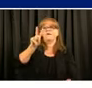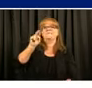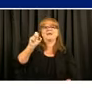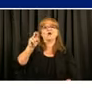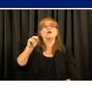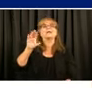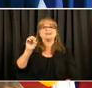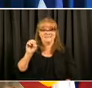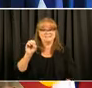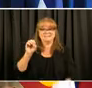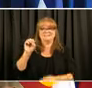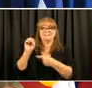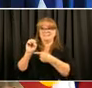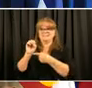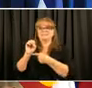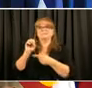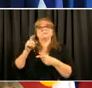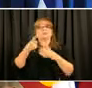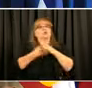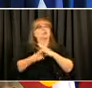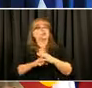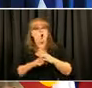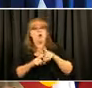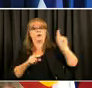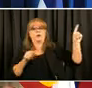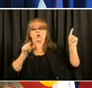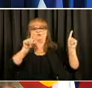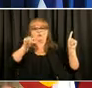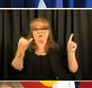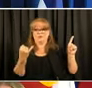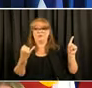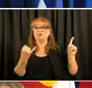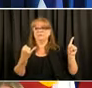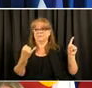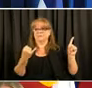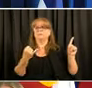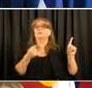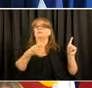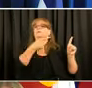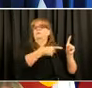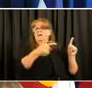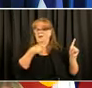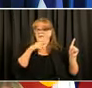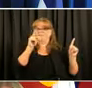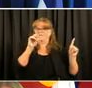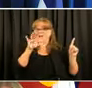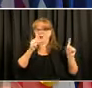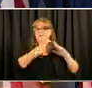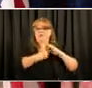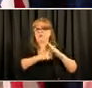if not the first area in the entire country to have uh uh dining in restaurants um really